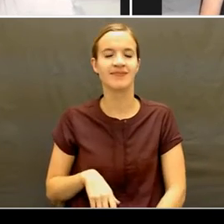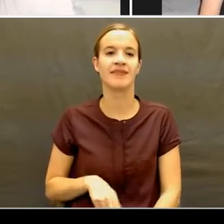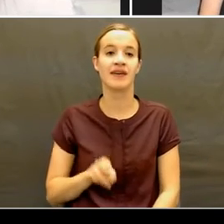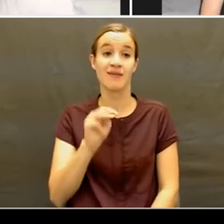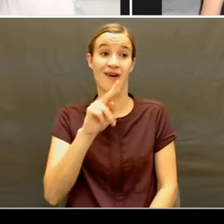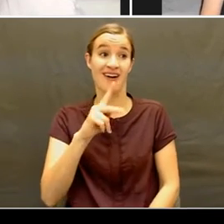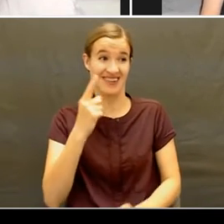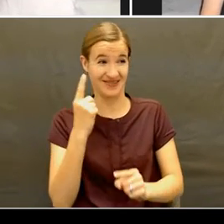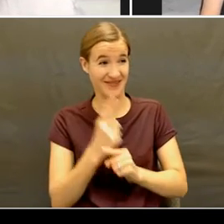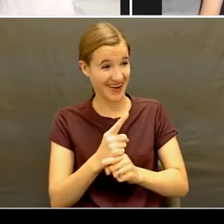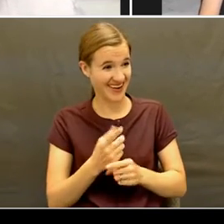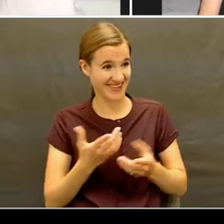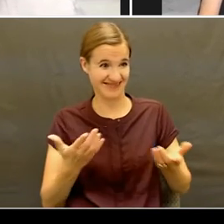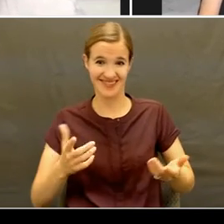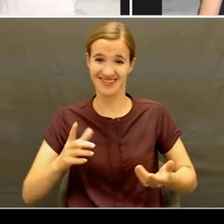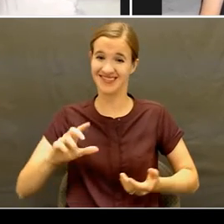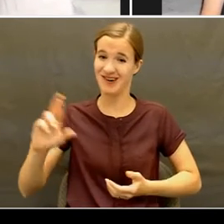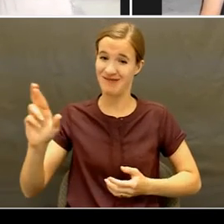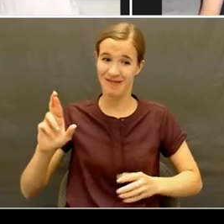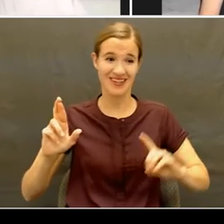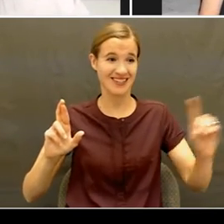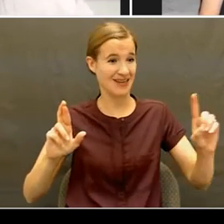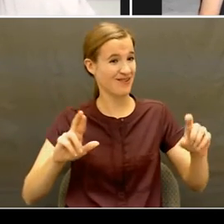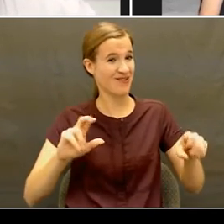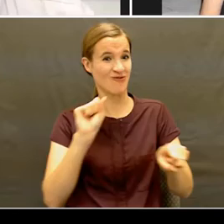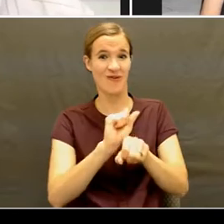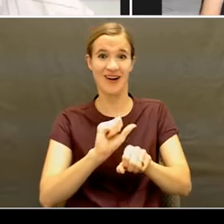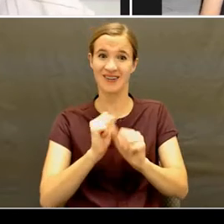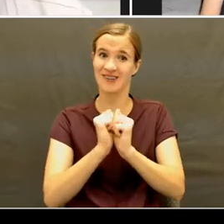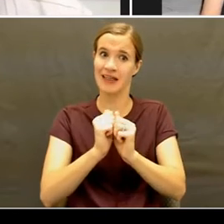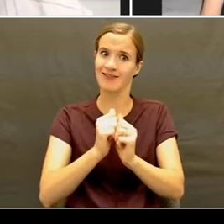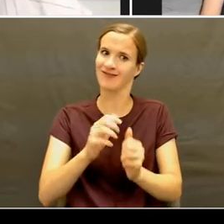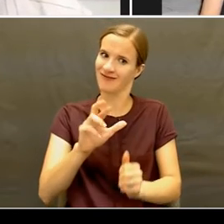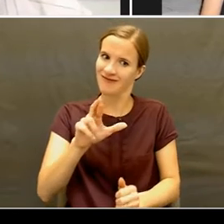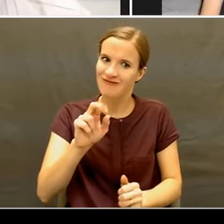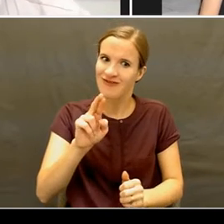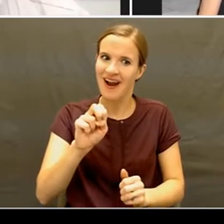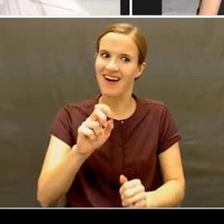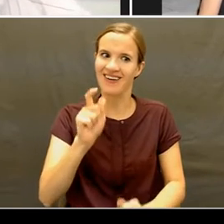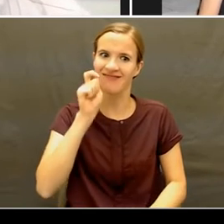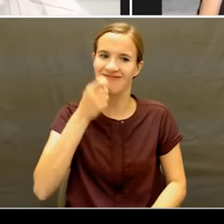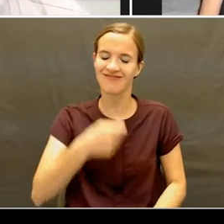Tom: Yeah, yeah, it was, it was it was, there was a lot behind the scenes, you know, and they could